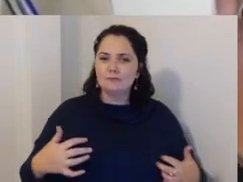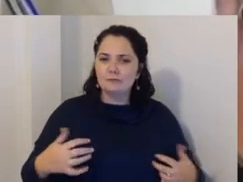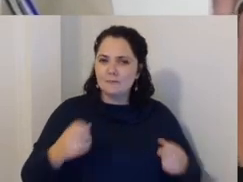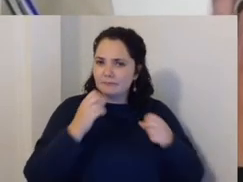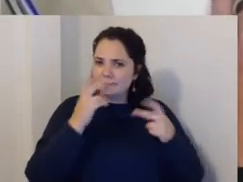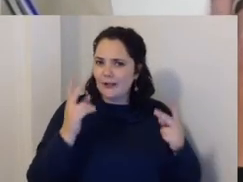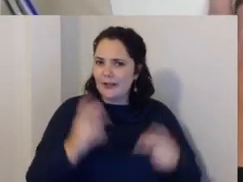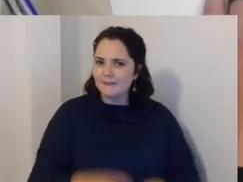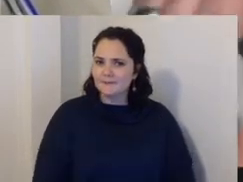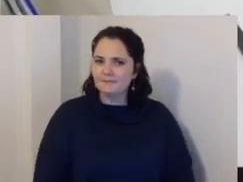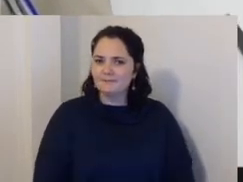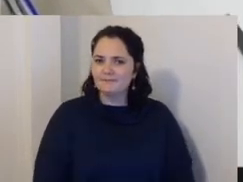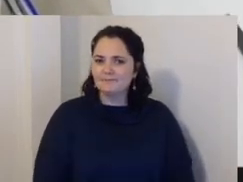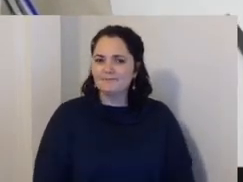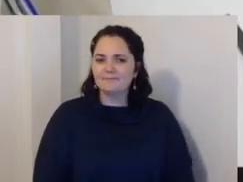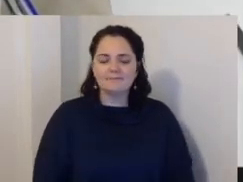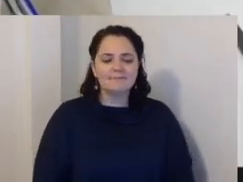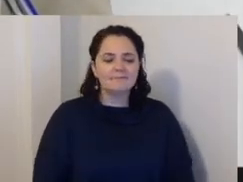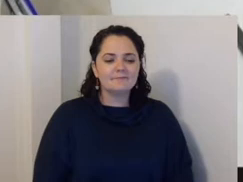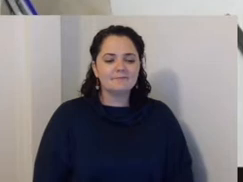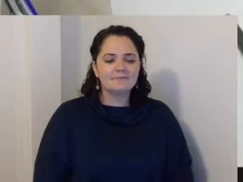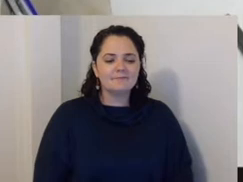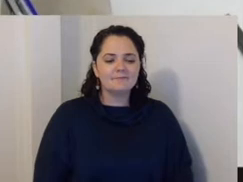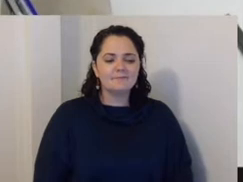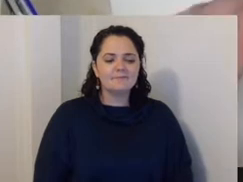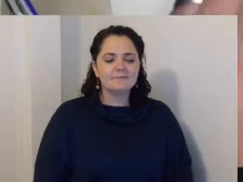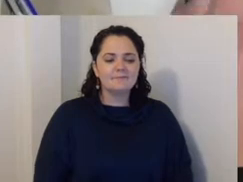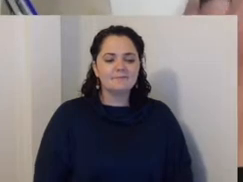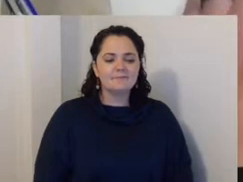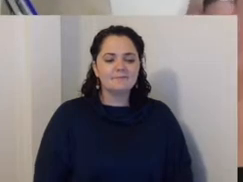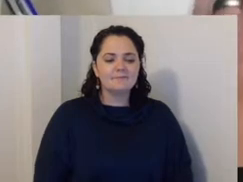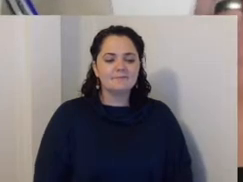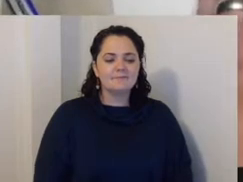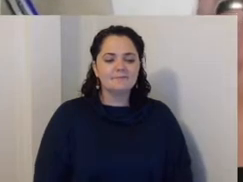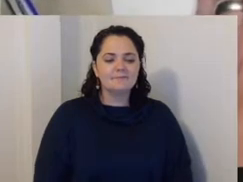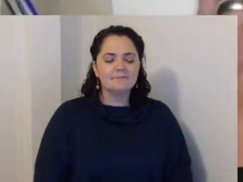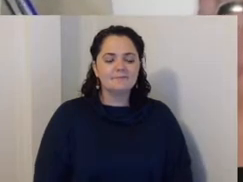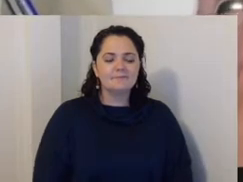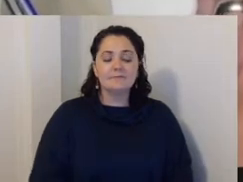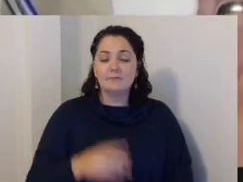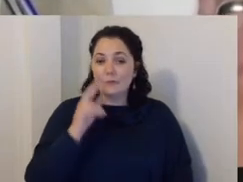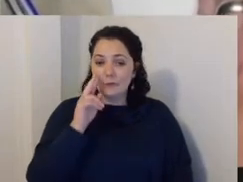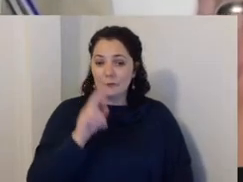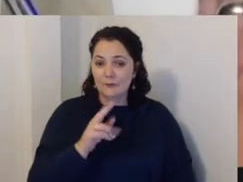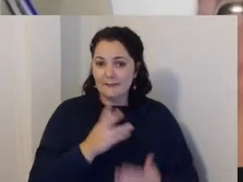and work like that alright you should be able to see the way this starts to organize the form